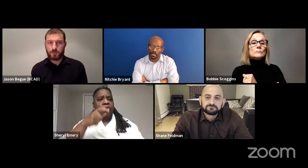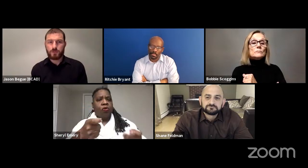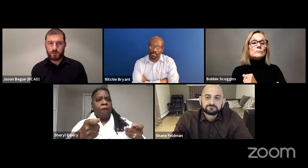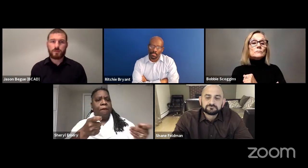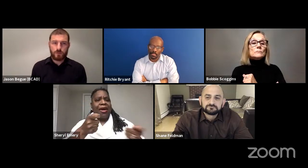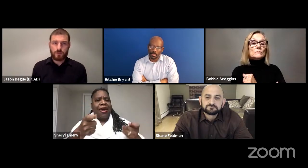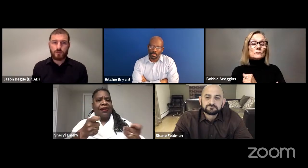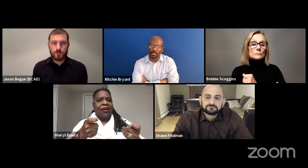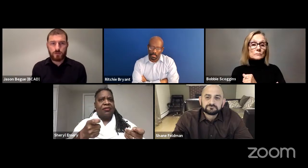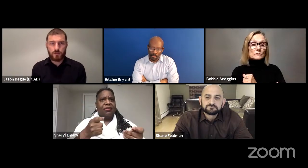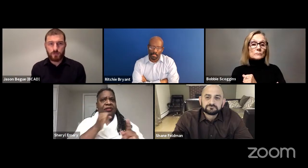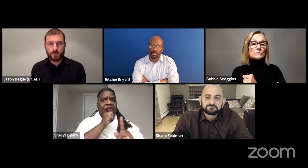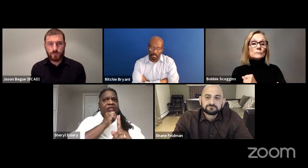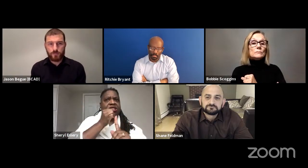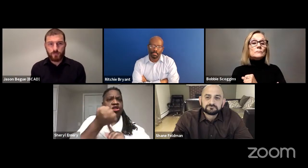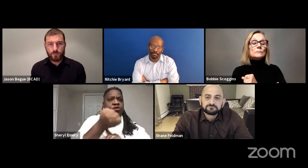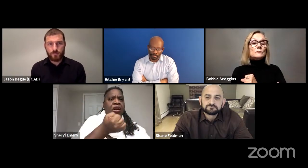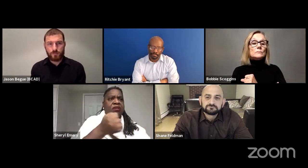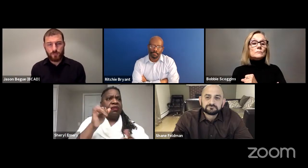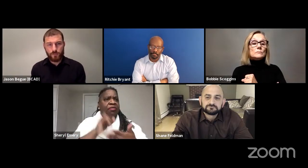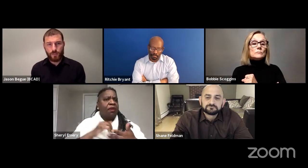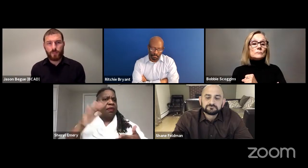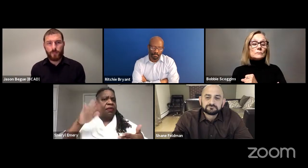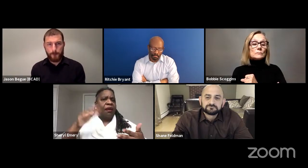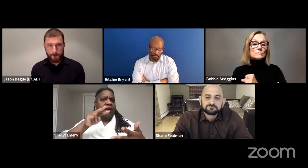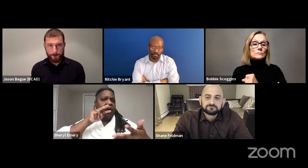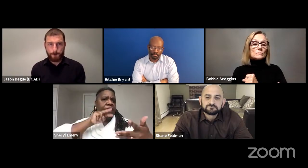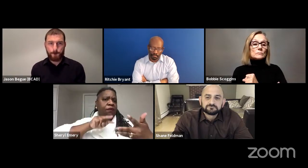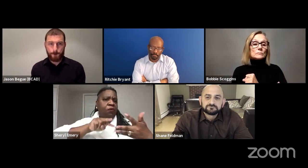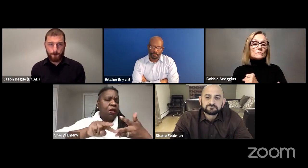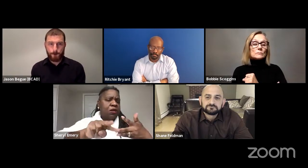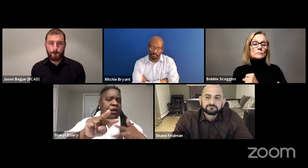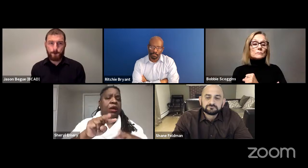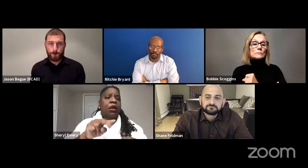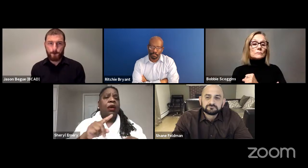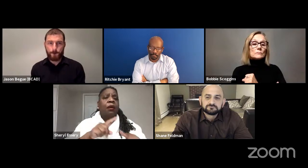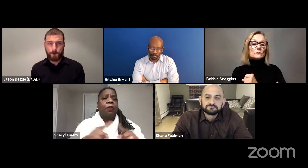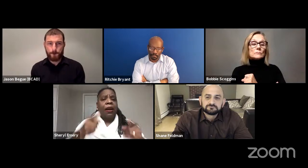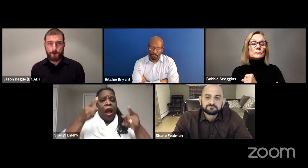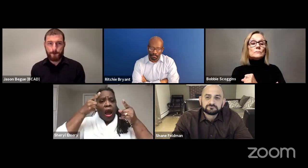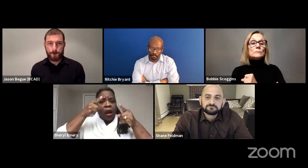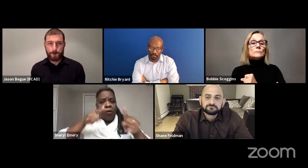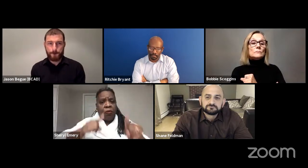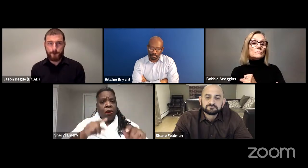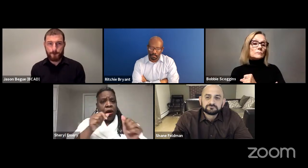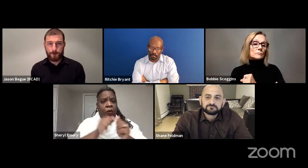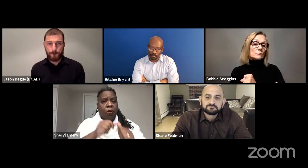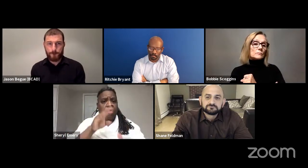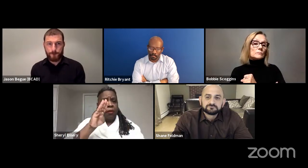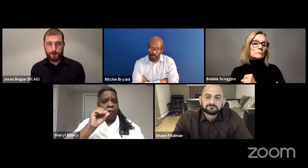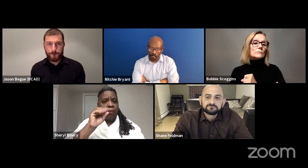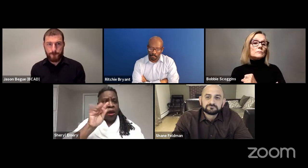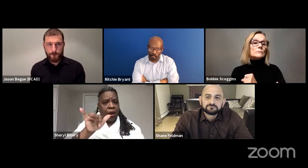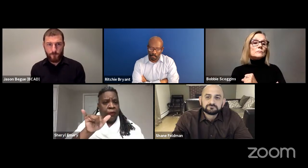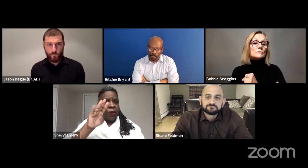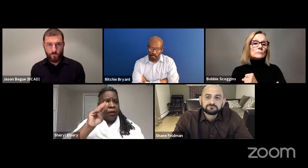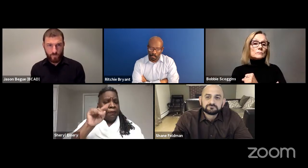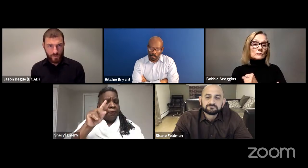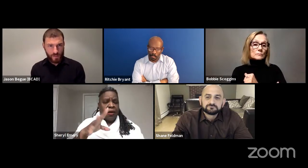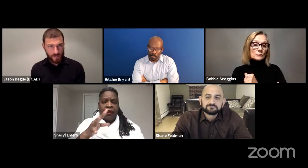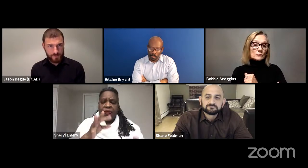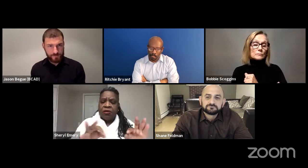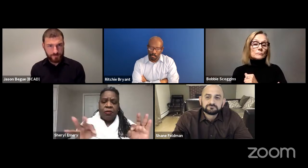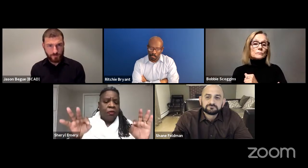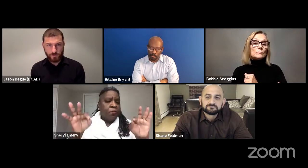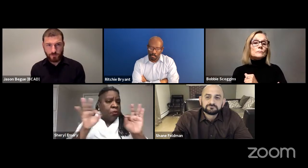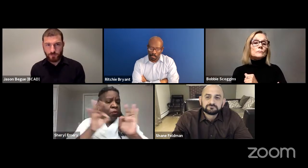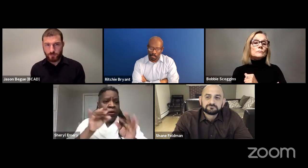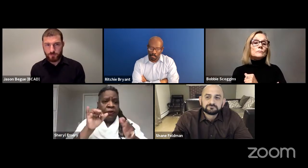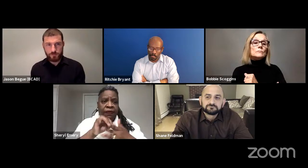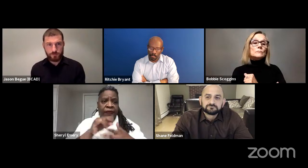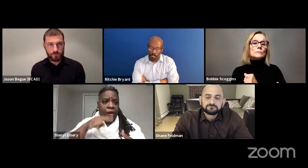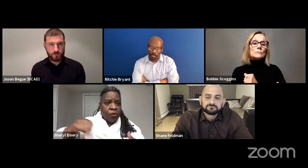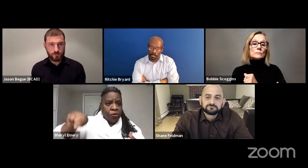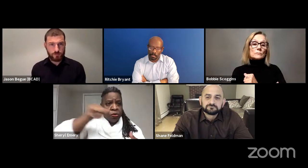level of flexibility in order to manage any type of situations that are unforeseen. I